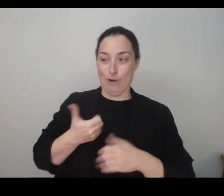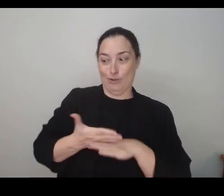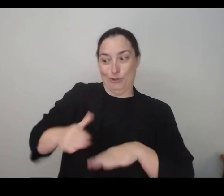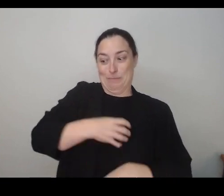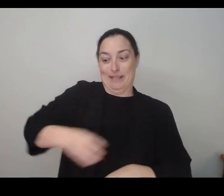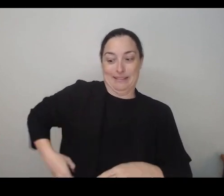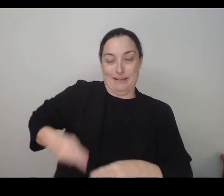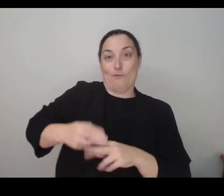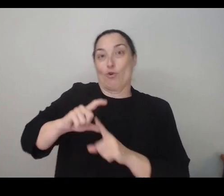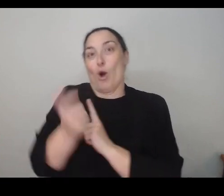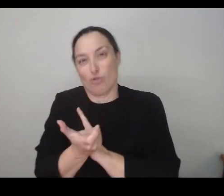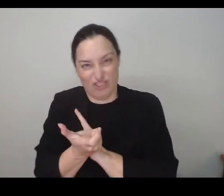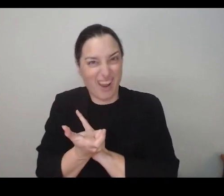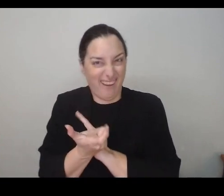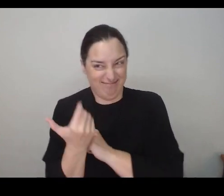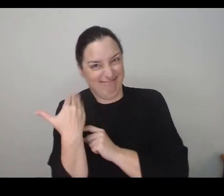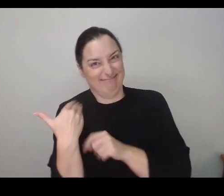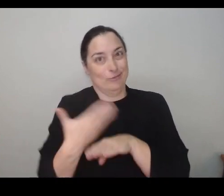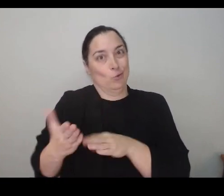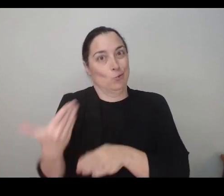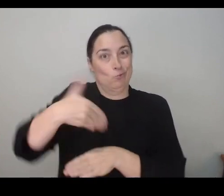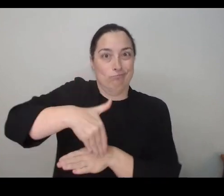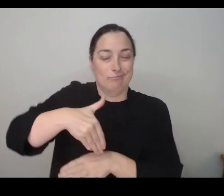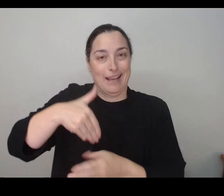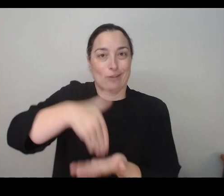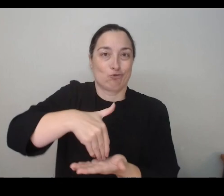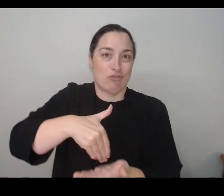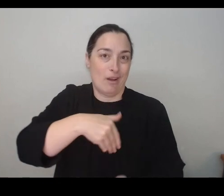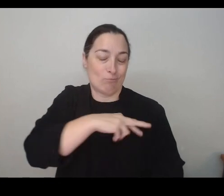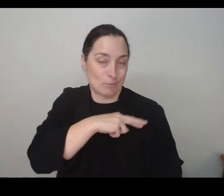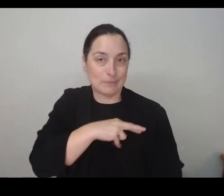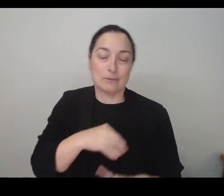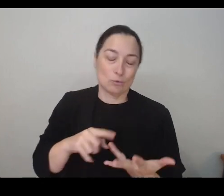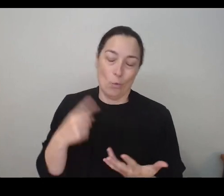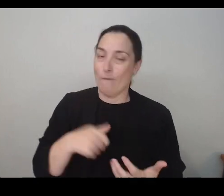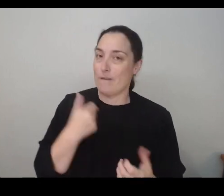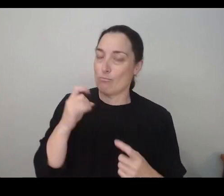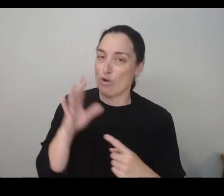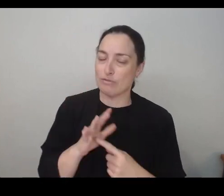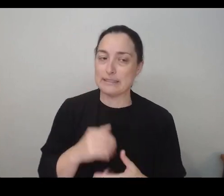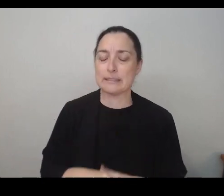And so this is one of our priorities definitely. And talking about...